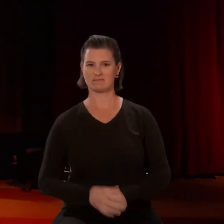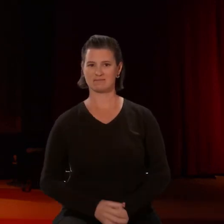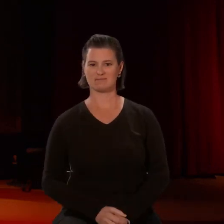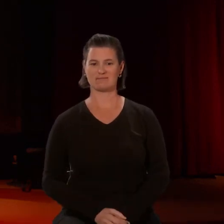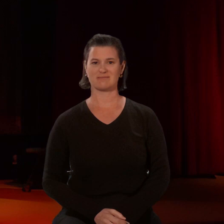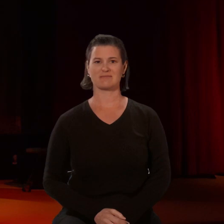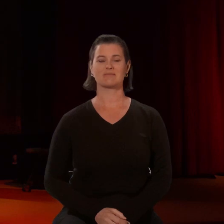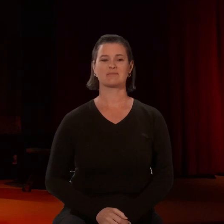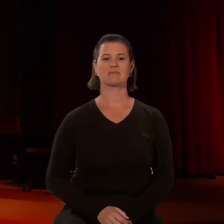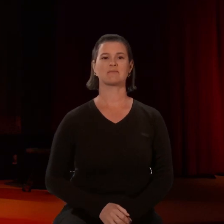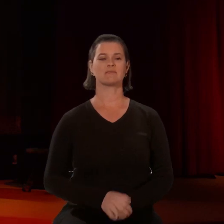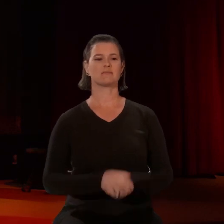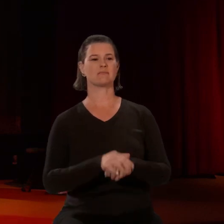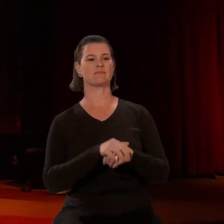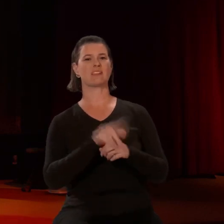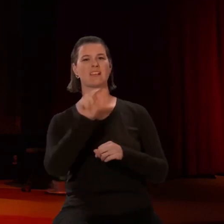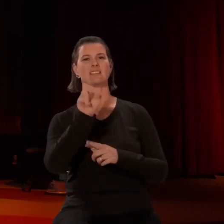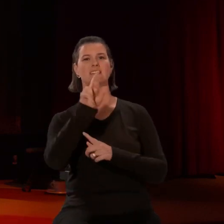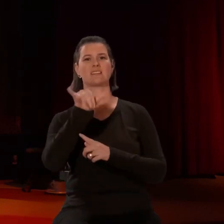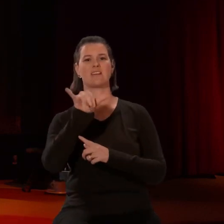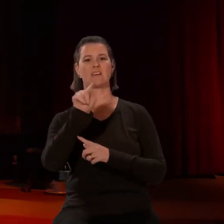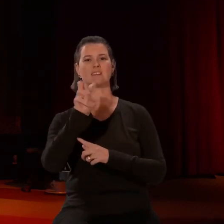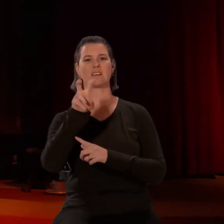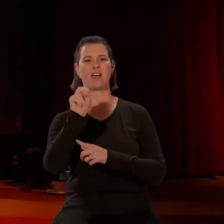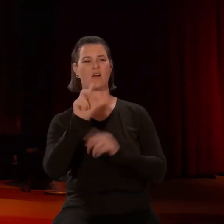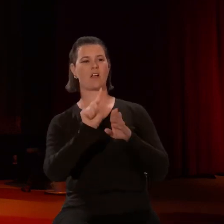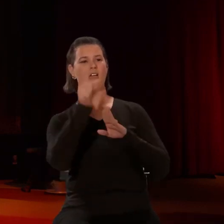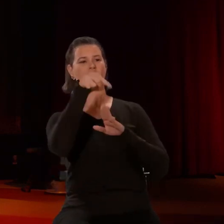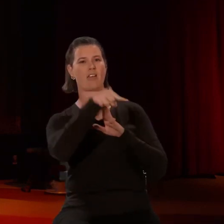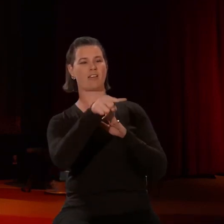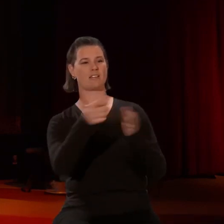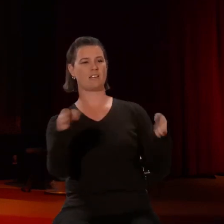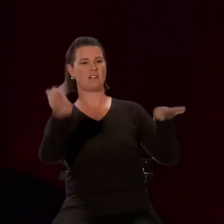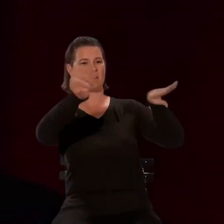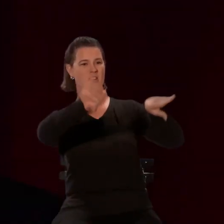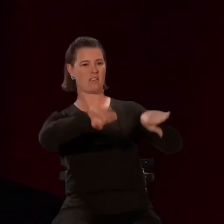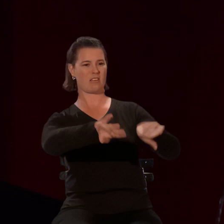You see, you cross the small port of Tarry Town, you come to a little valley with high hills,